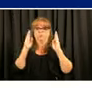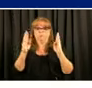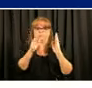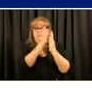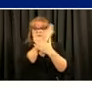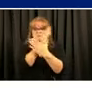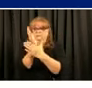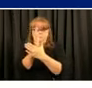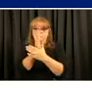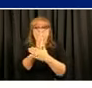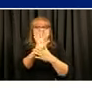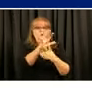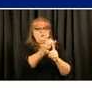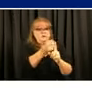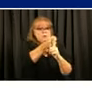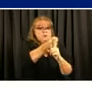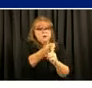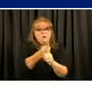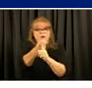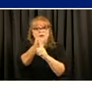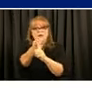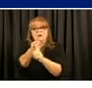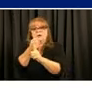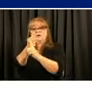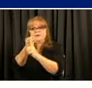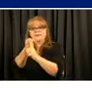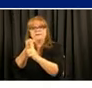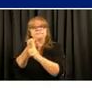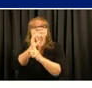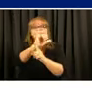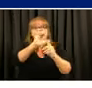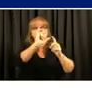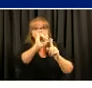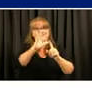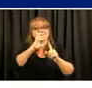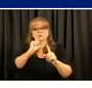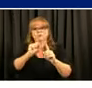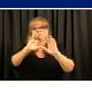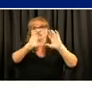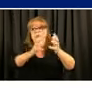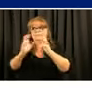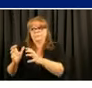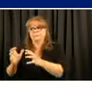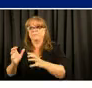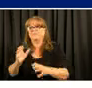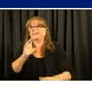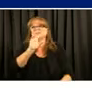in those age groups we have seen six outbreaks reported to the state in the last week that are